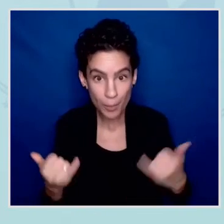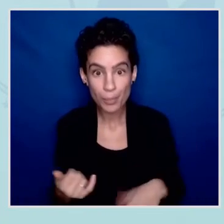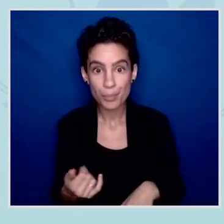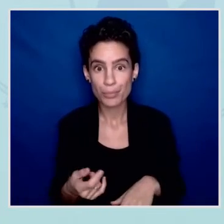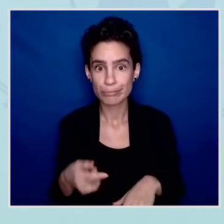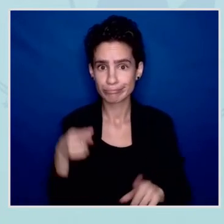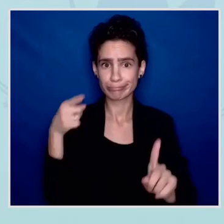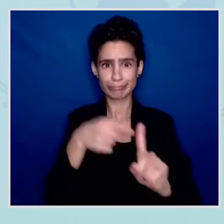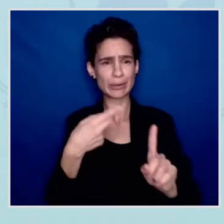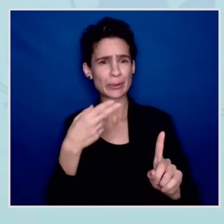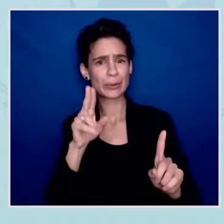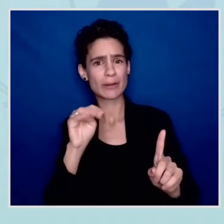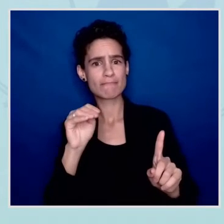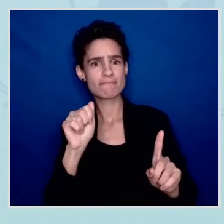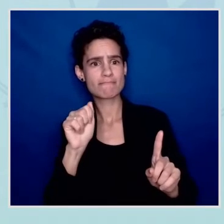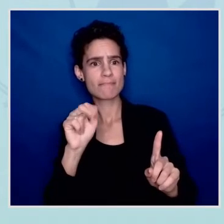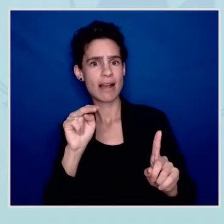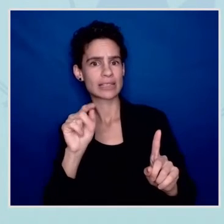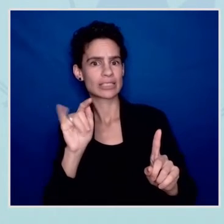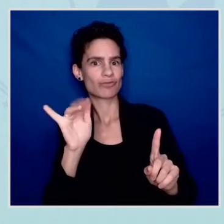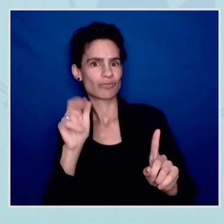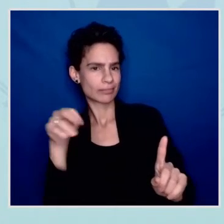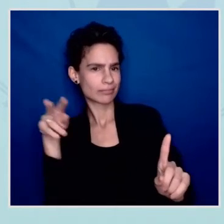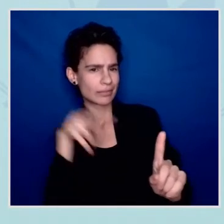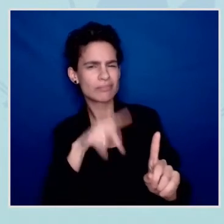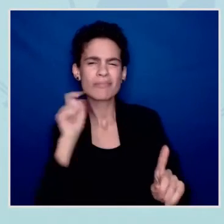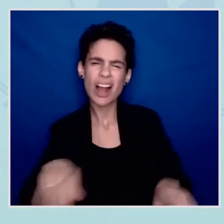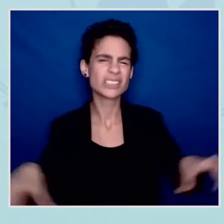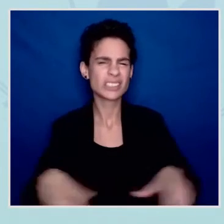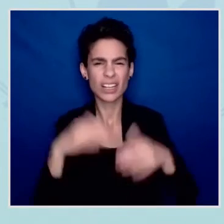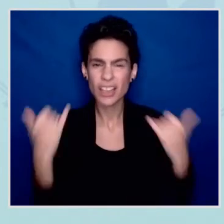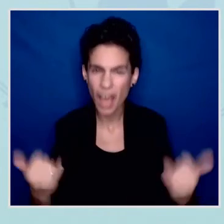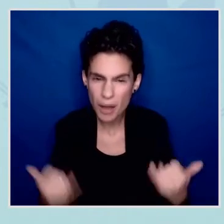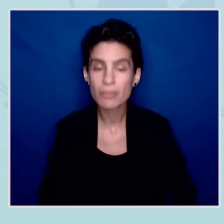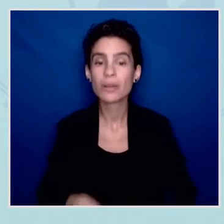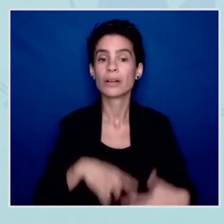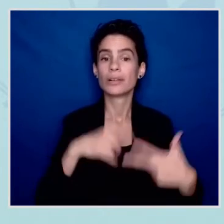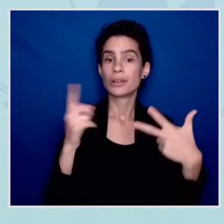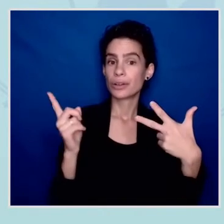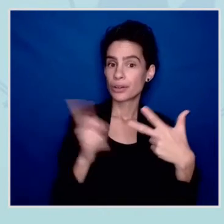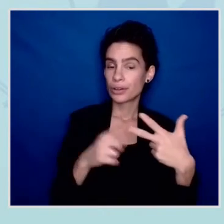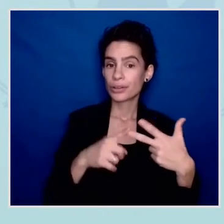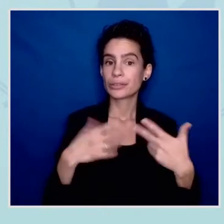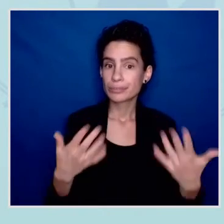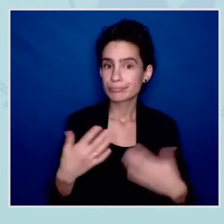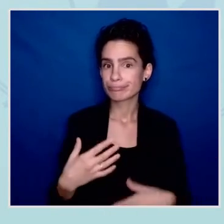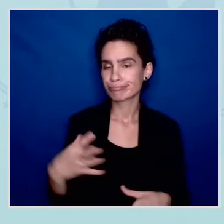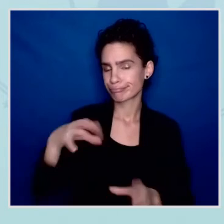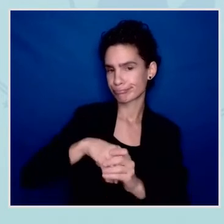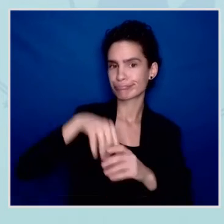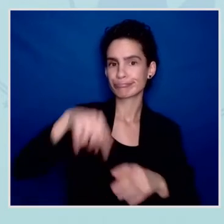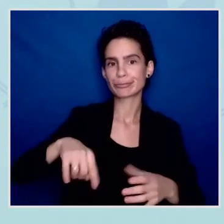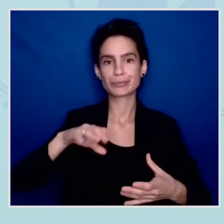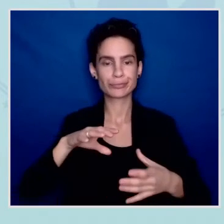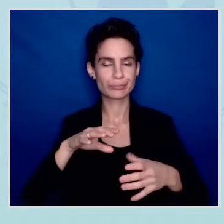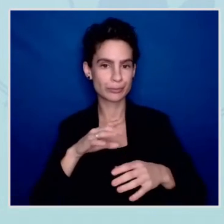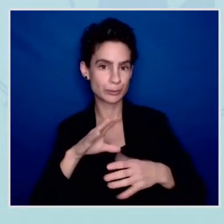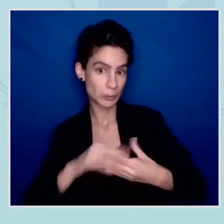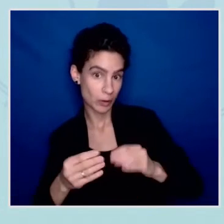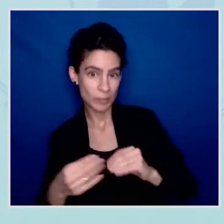TO TURN THE LIGHTS ON, THERE'S A DIRE NEED TO ACT NOW PURELY